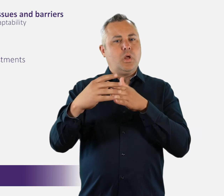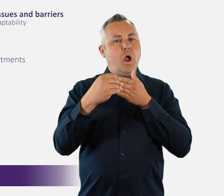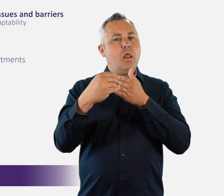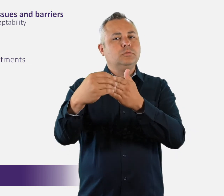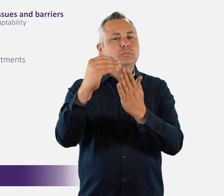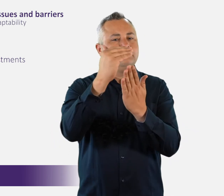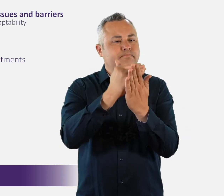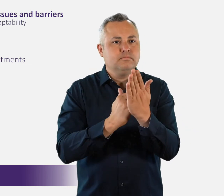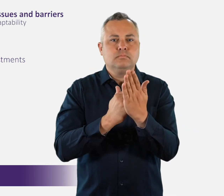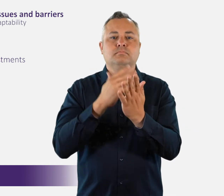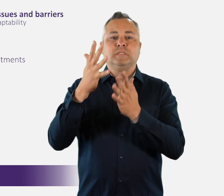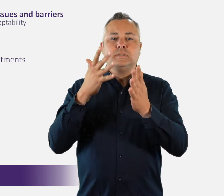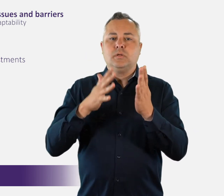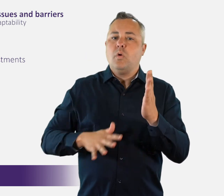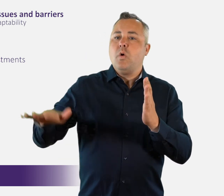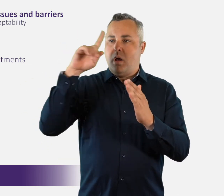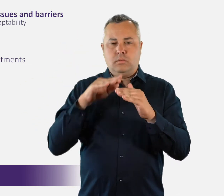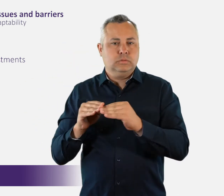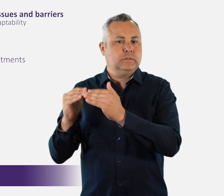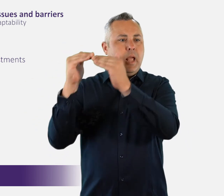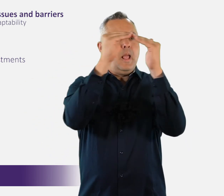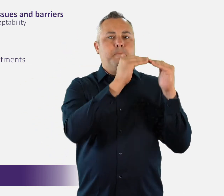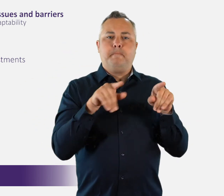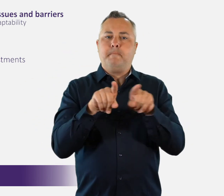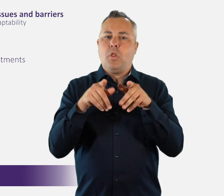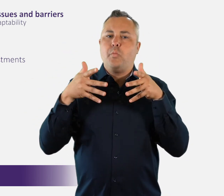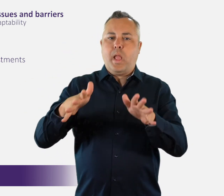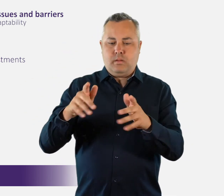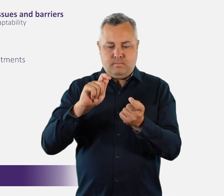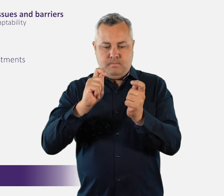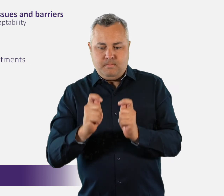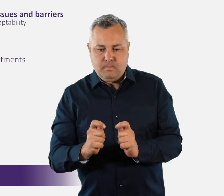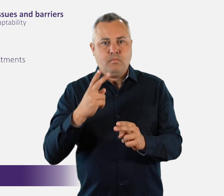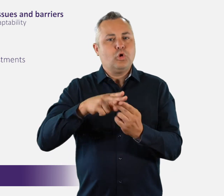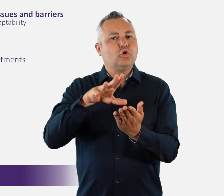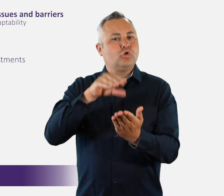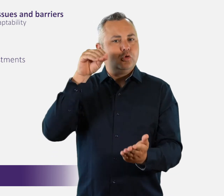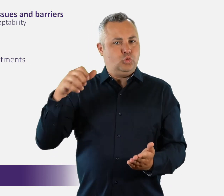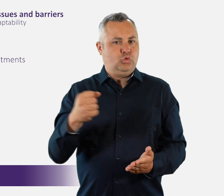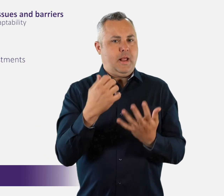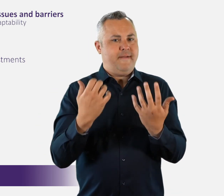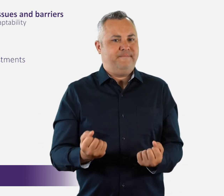development of guidance documents to support consistent implementation of reasonable adjustments.